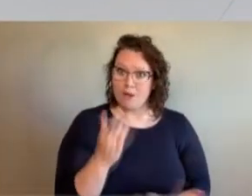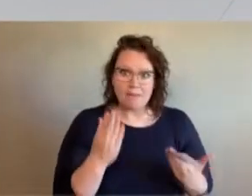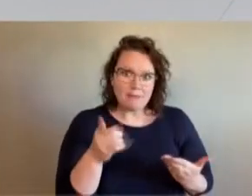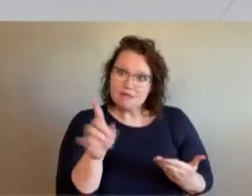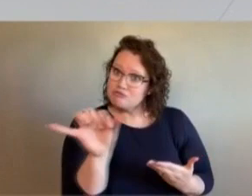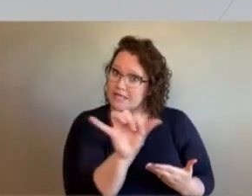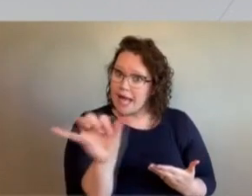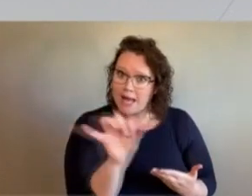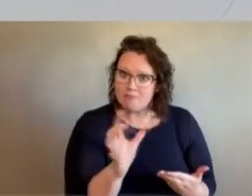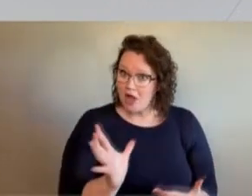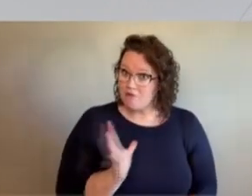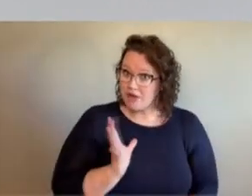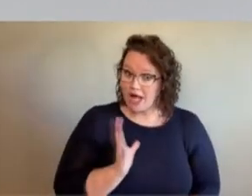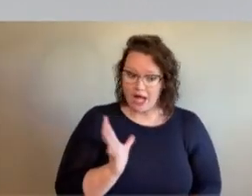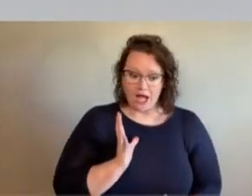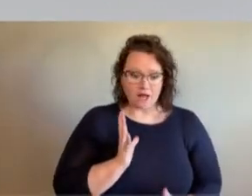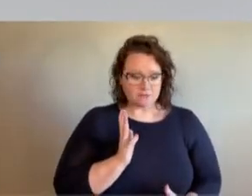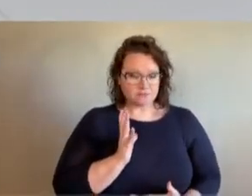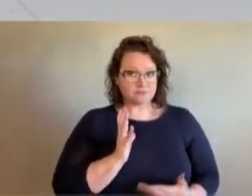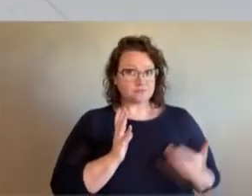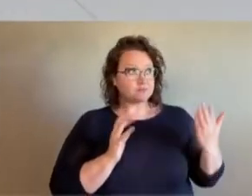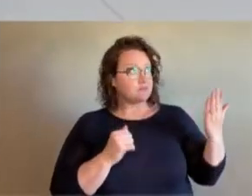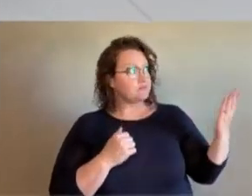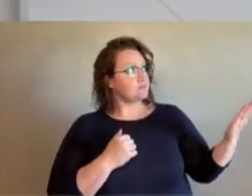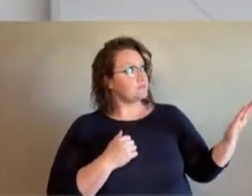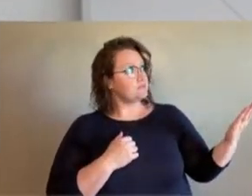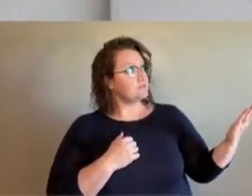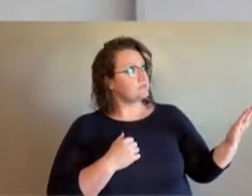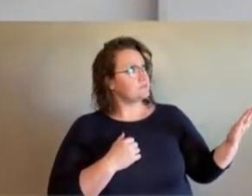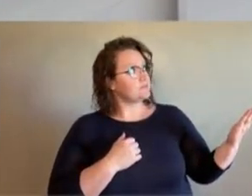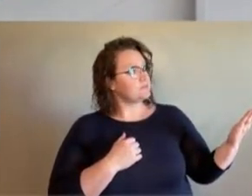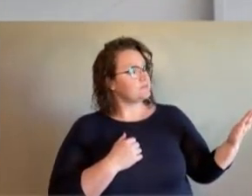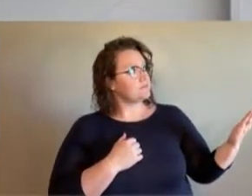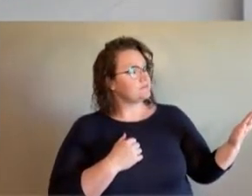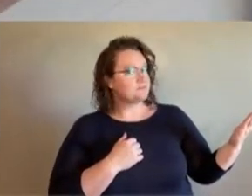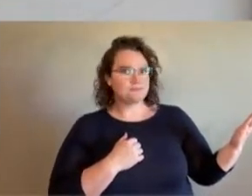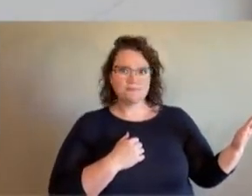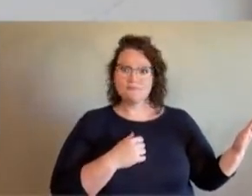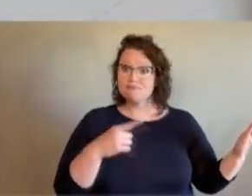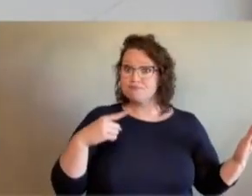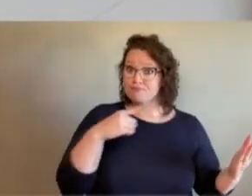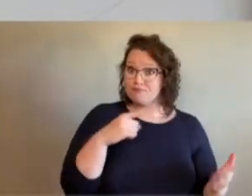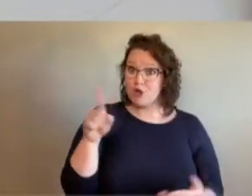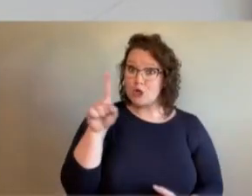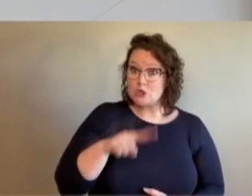about other questions. If you can write that down on a piece of paper, think of some questions you might like to ask the author. I'm going to show you more I have been thinking about. You might have the same ones I did.